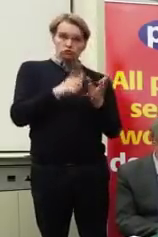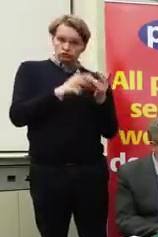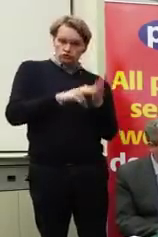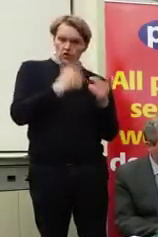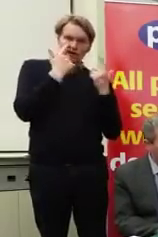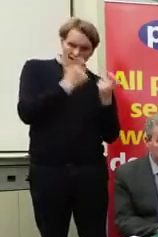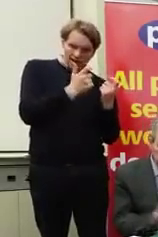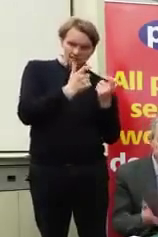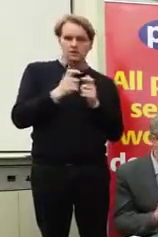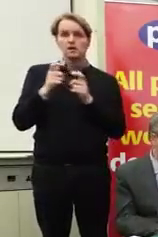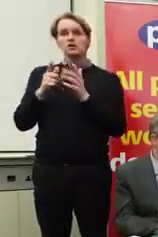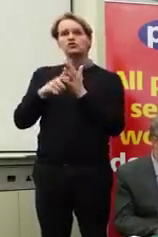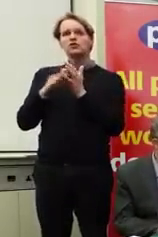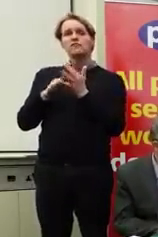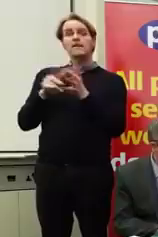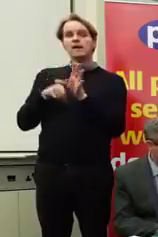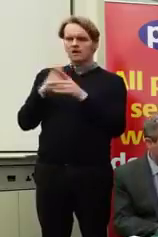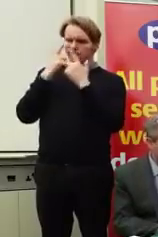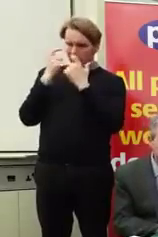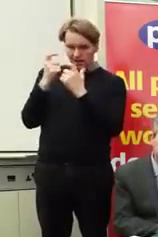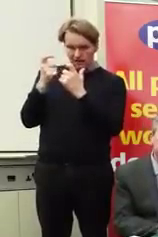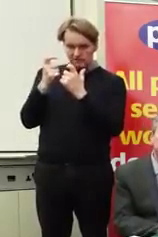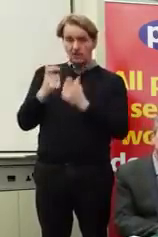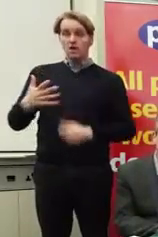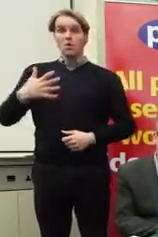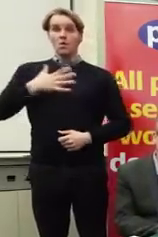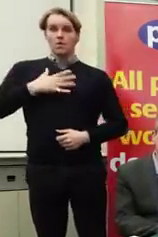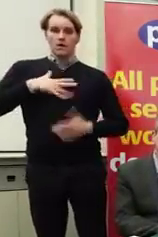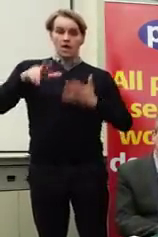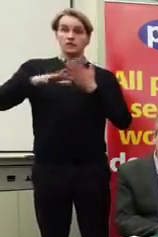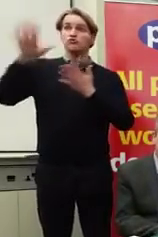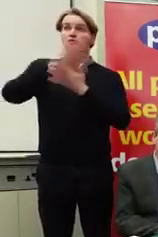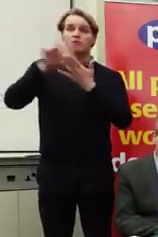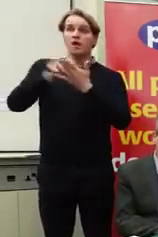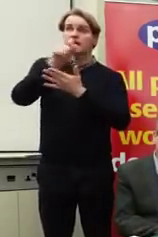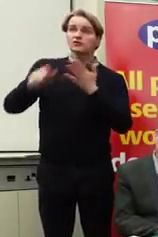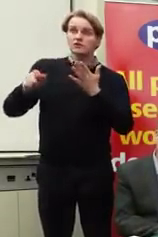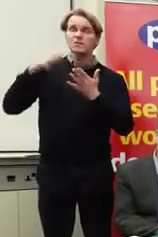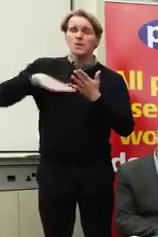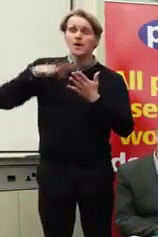you're right. We want there to be a general election but we can't decide when that's going to be, so we have to be prepared to fight now